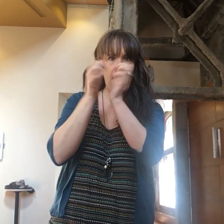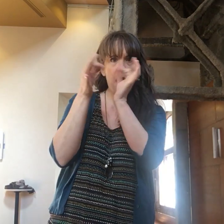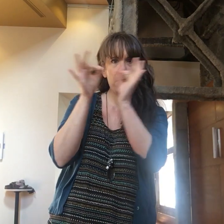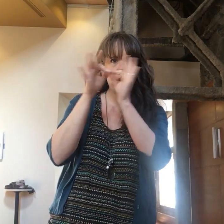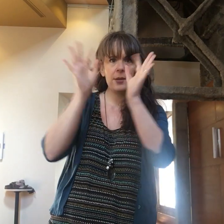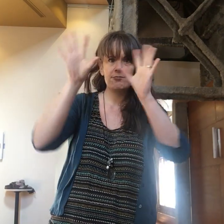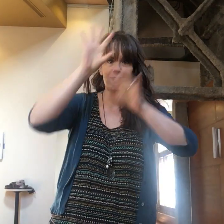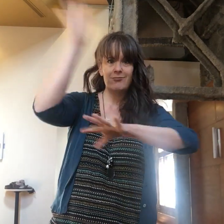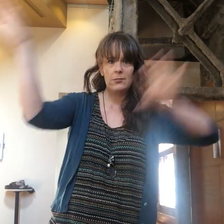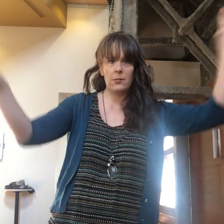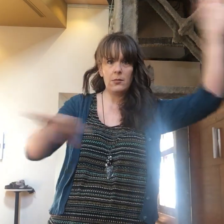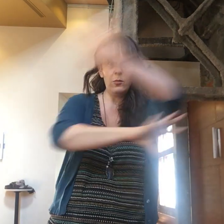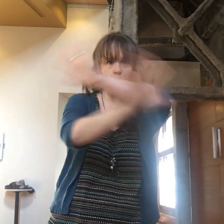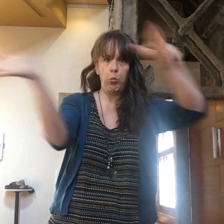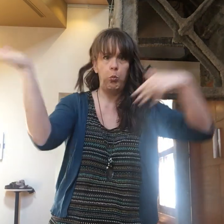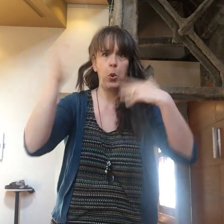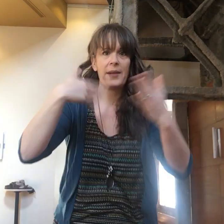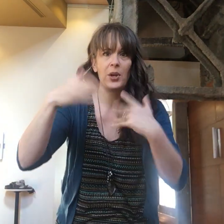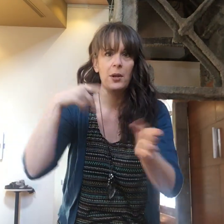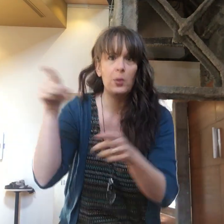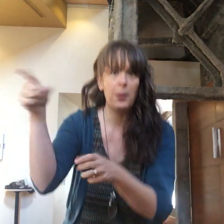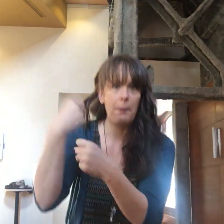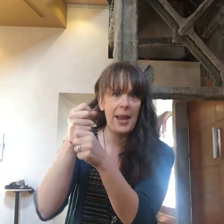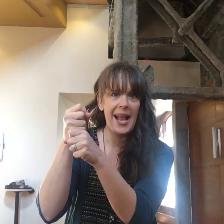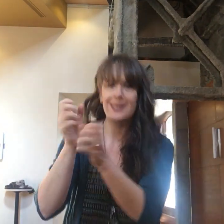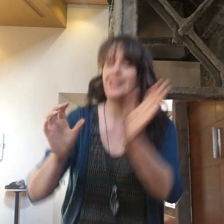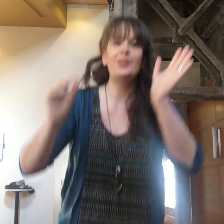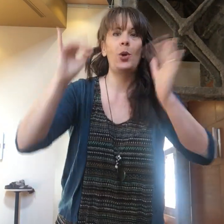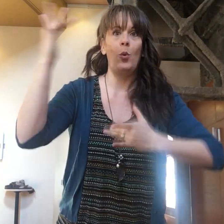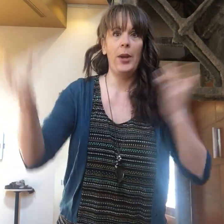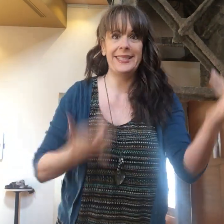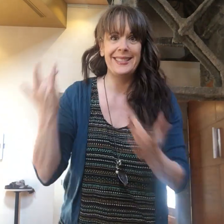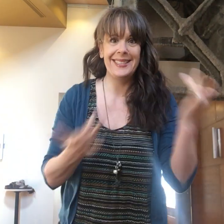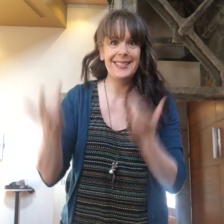with caption background all over whatever Norah is creative. Oh EXCITING!